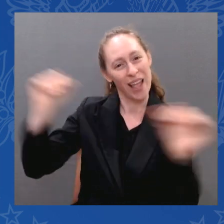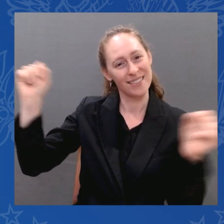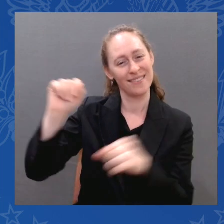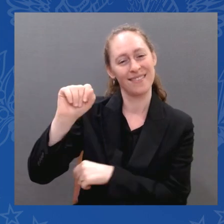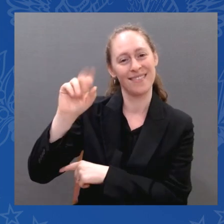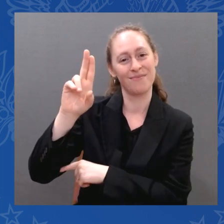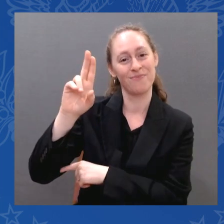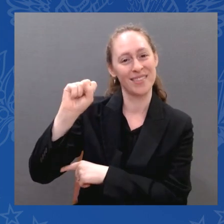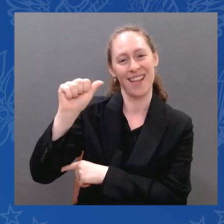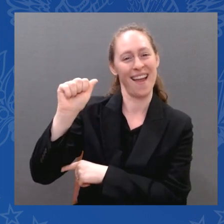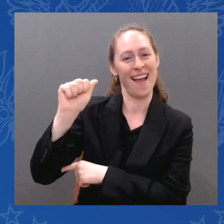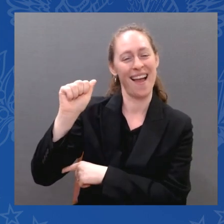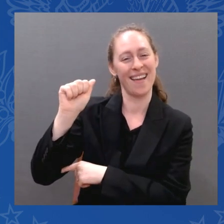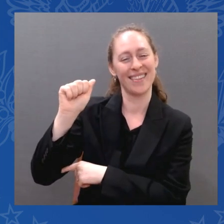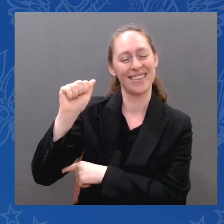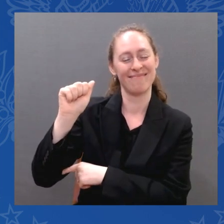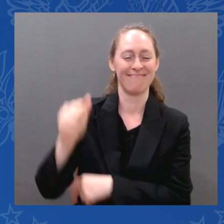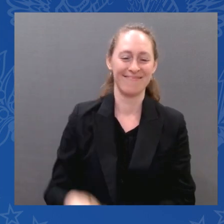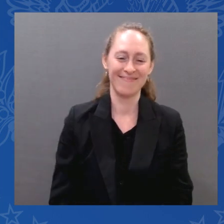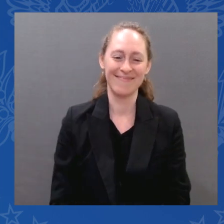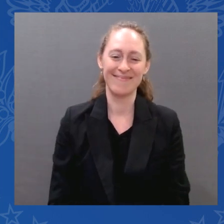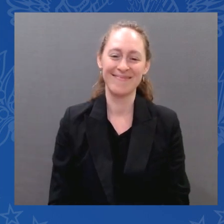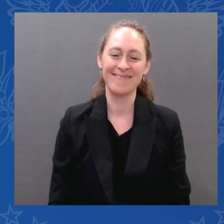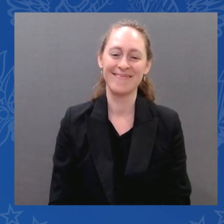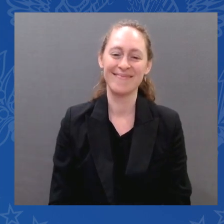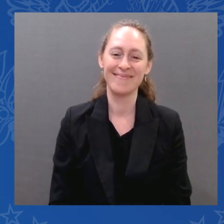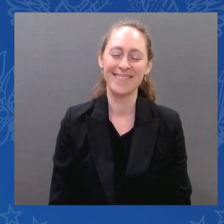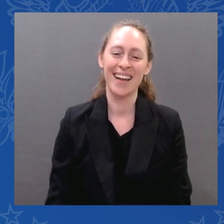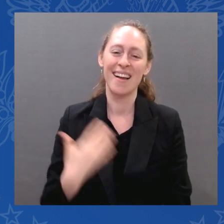It is my honor to introduce the commander in chief,